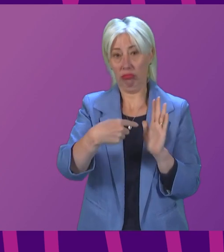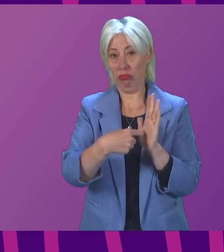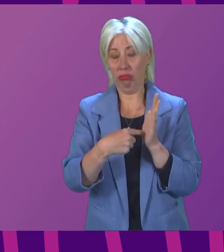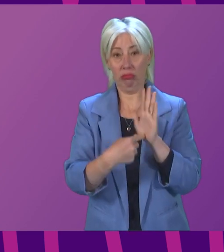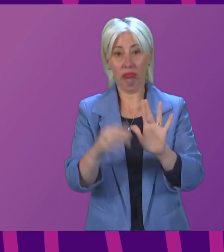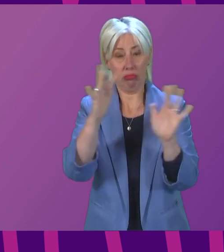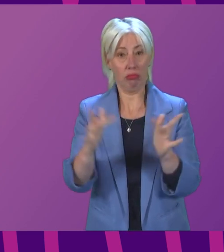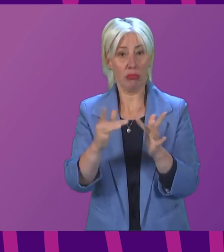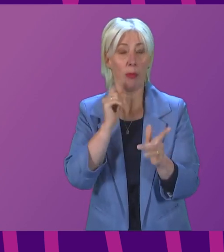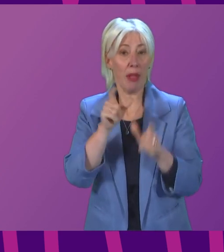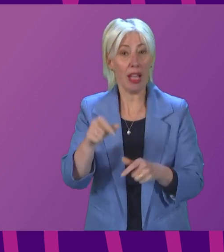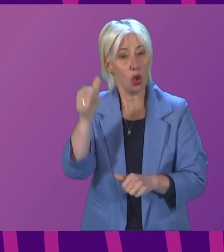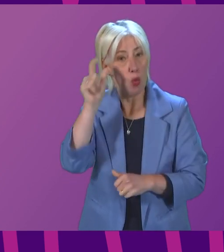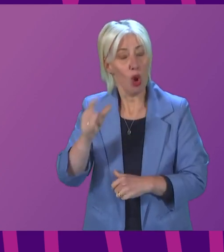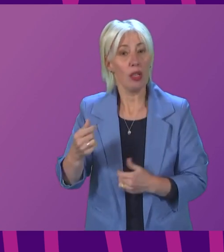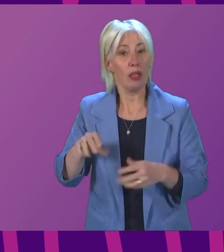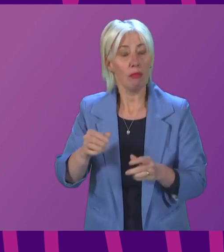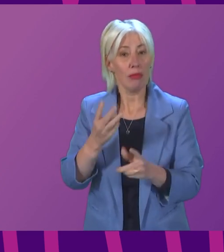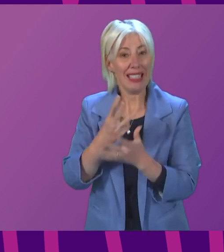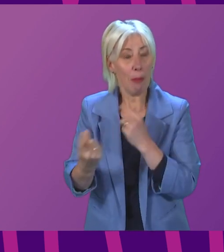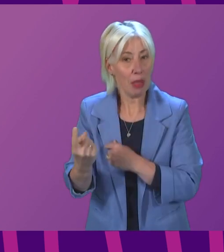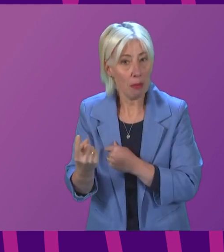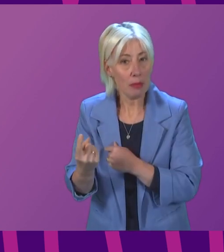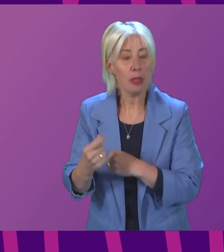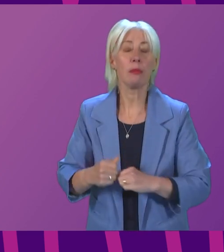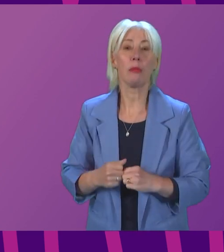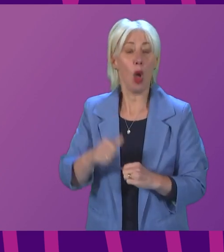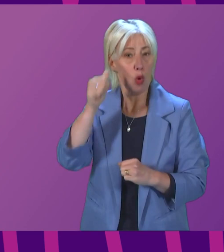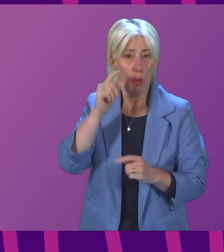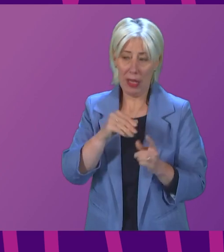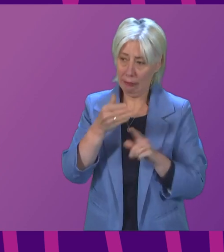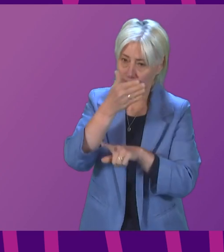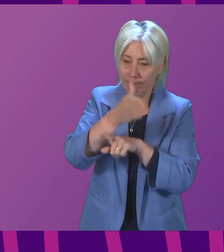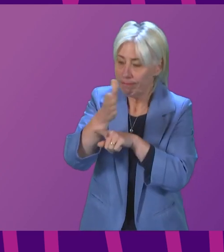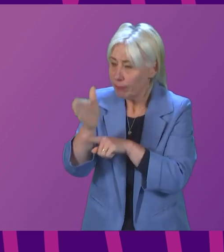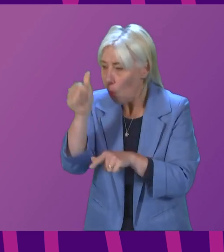We have worked to raise awareness of long Covid and signpost people to appropriate support.